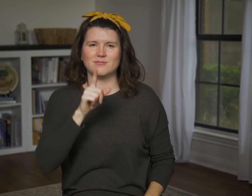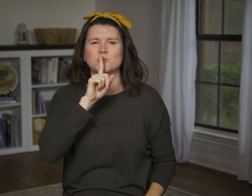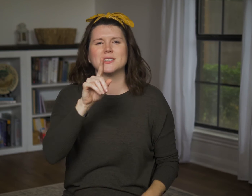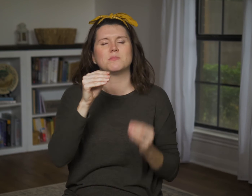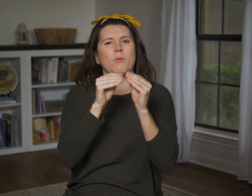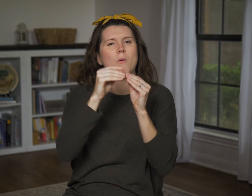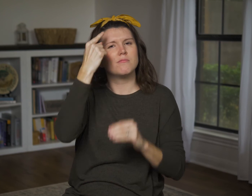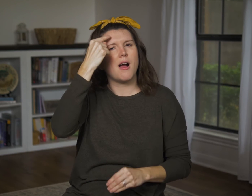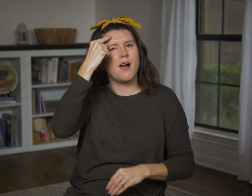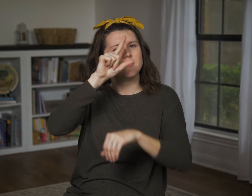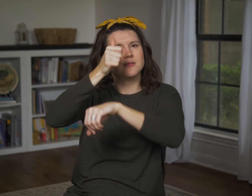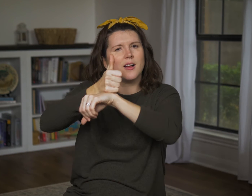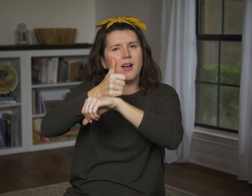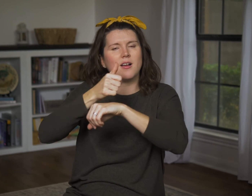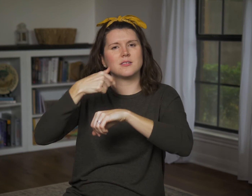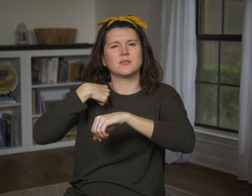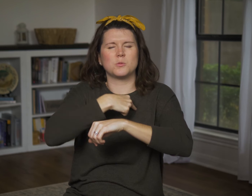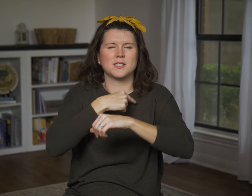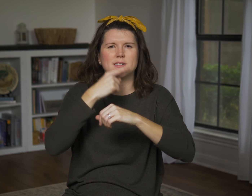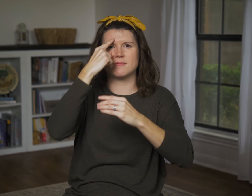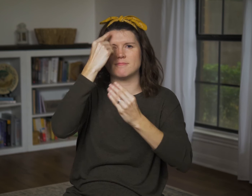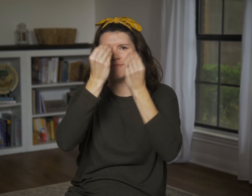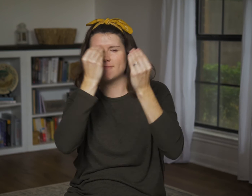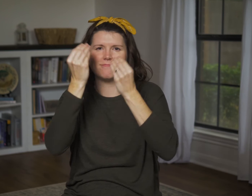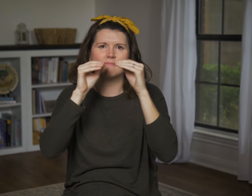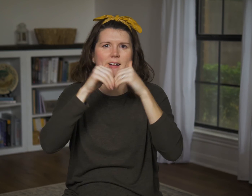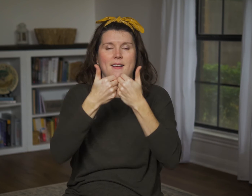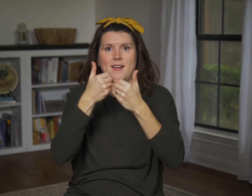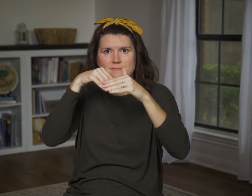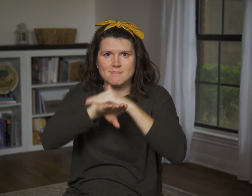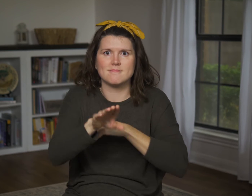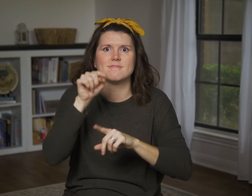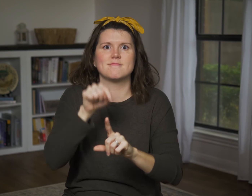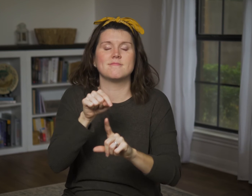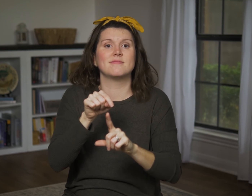it’s not just a mental pep rally or a mindset we meditate our way into.